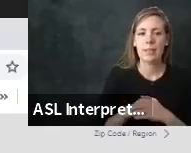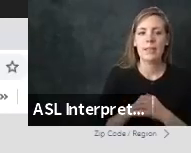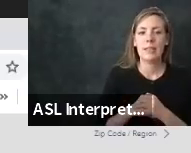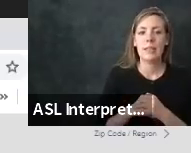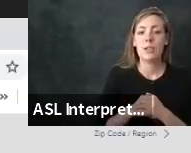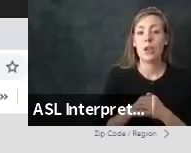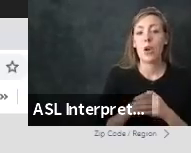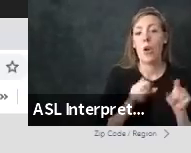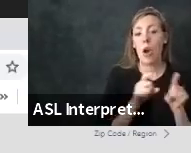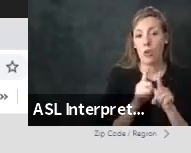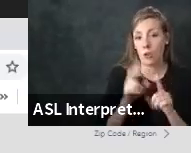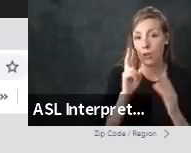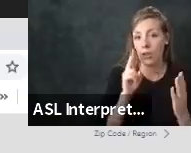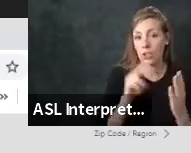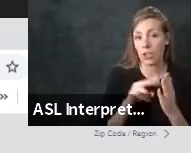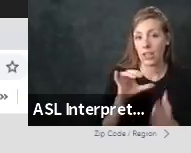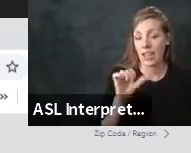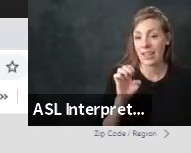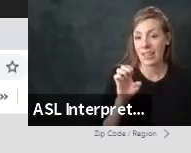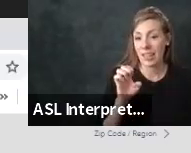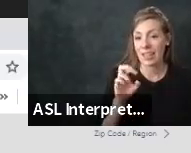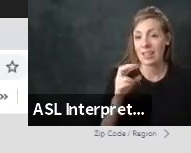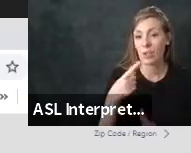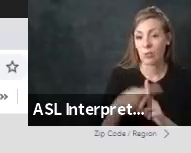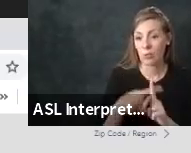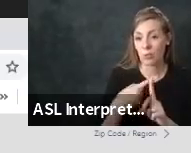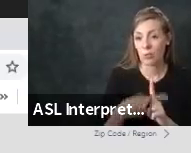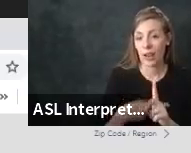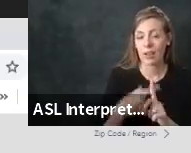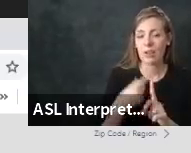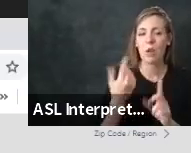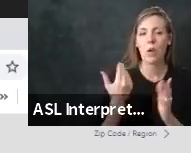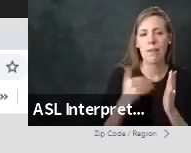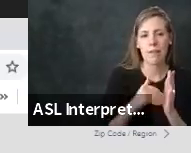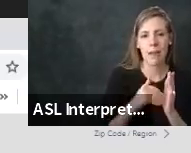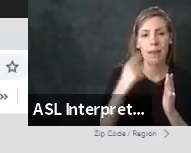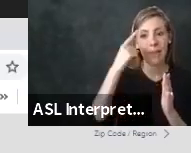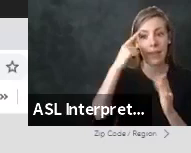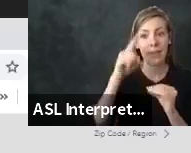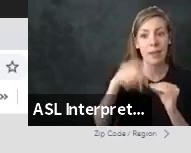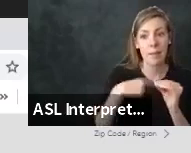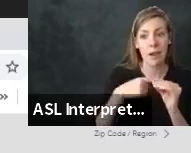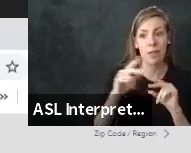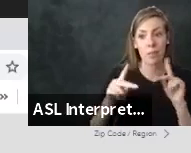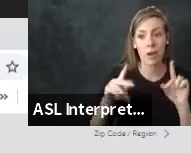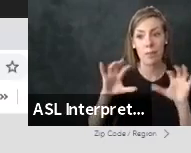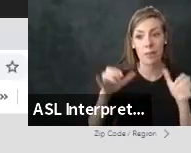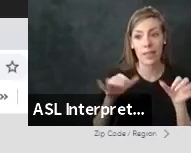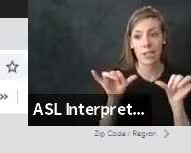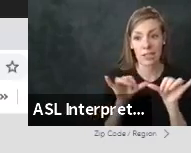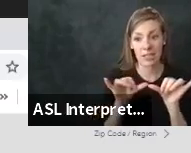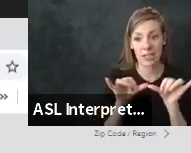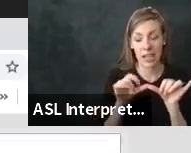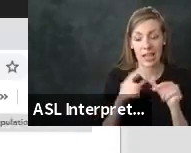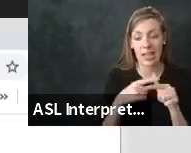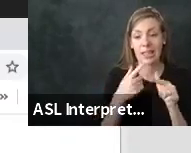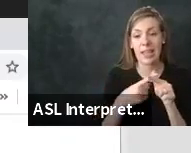So again, taking population size into account and then looking at rate of cases per 100,000 population.